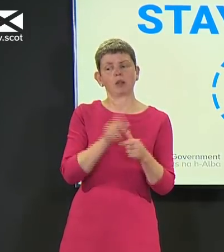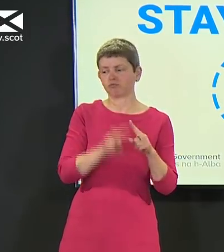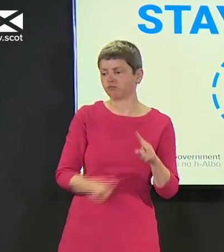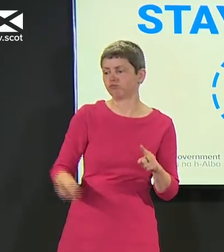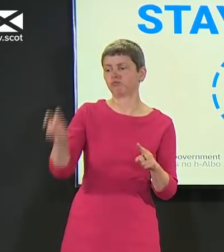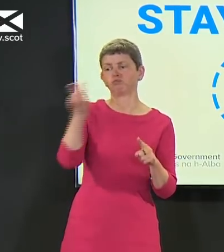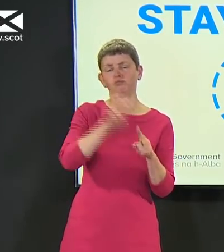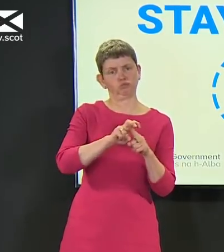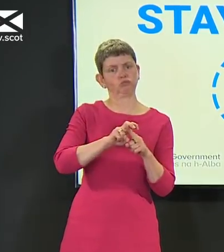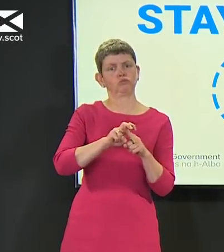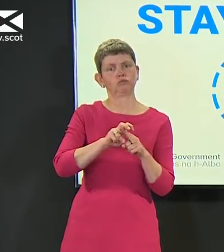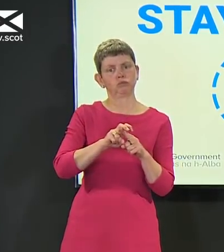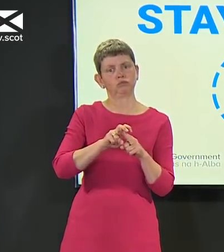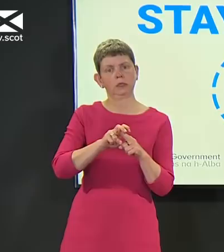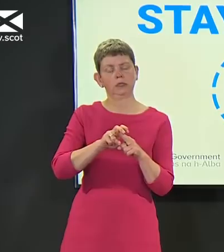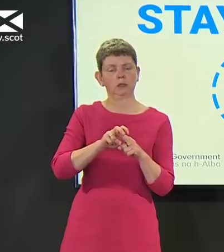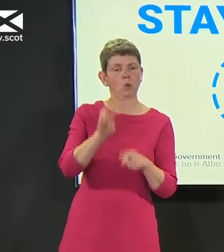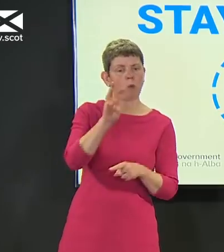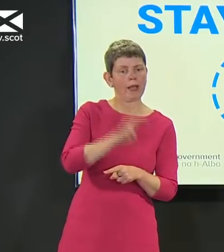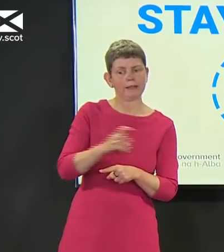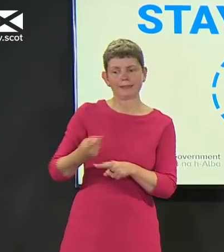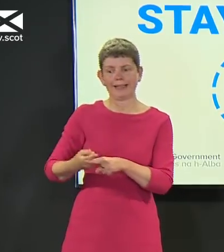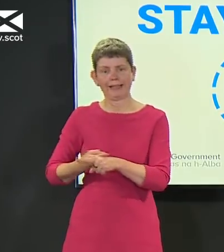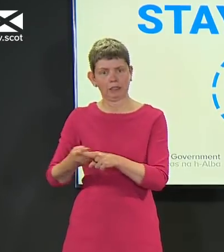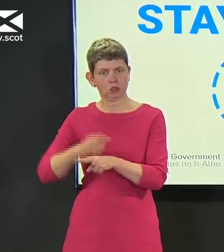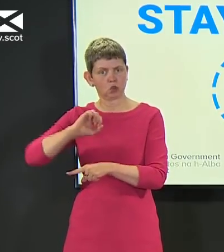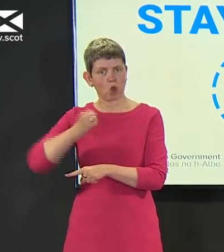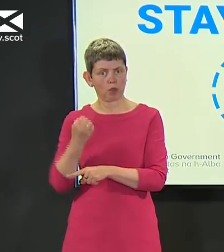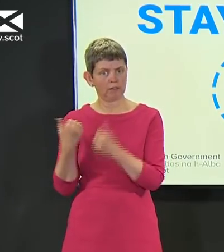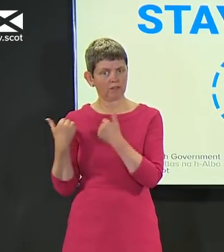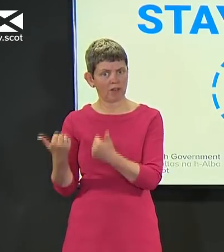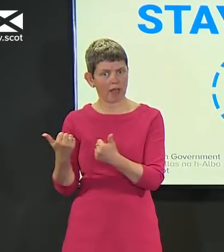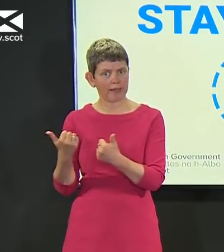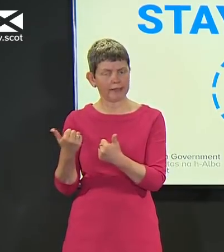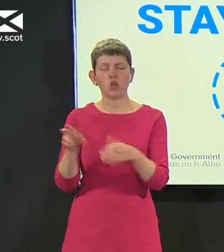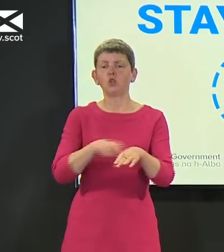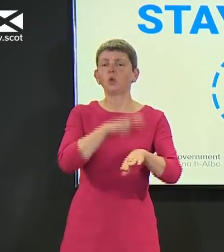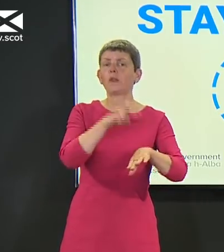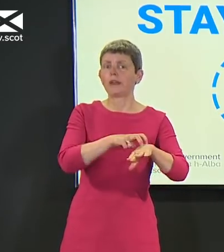due to review its restrictions later this week so we will review our approach to travel there before